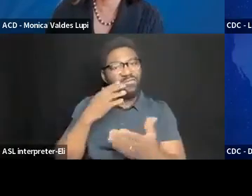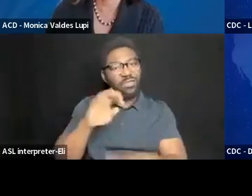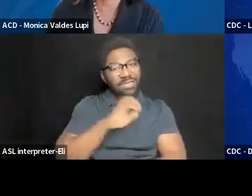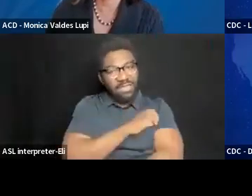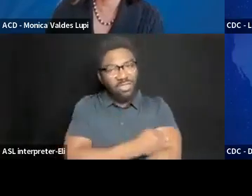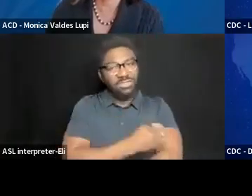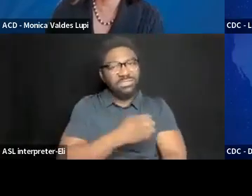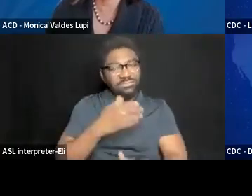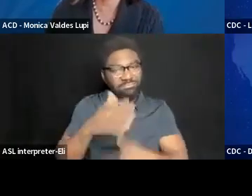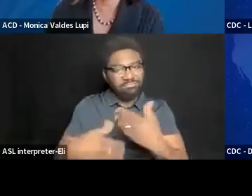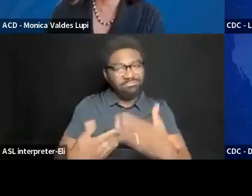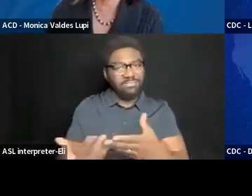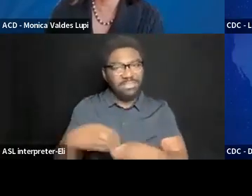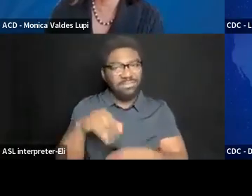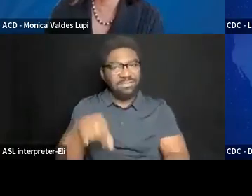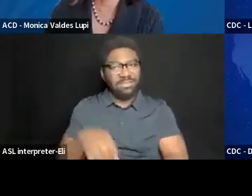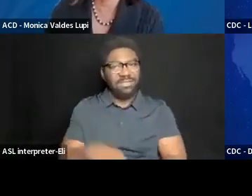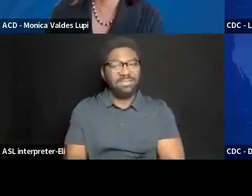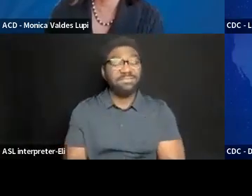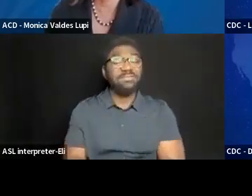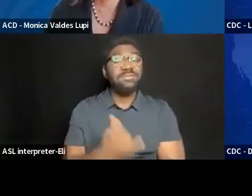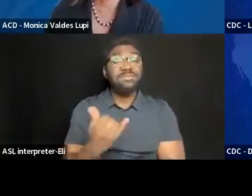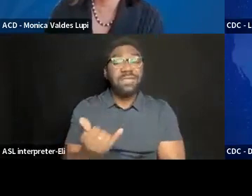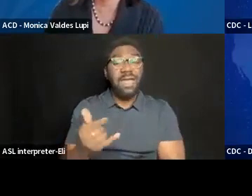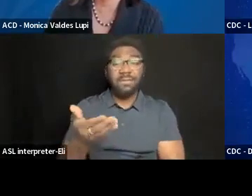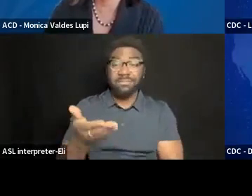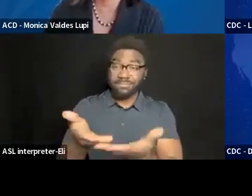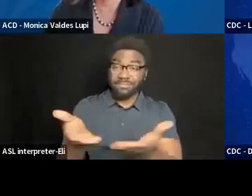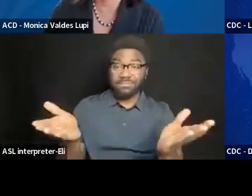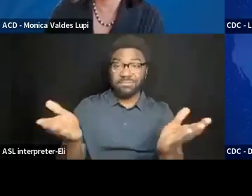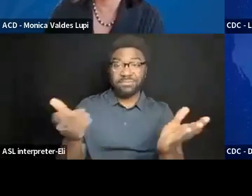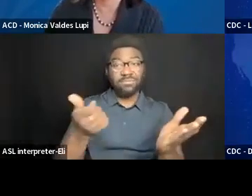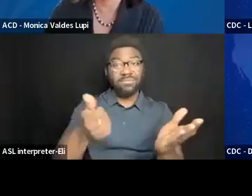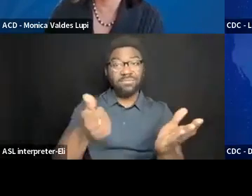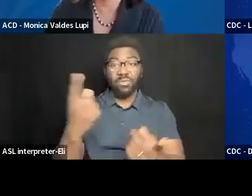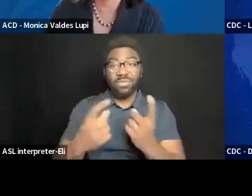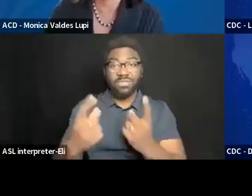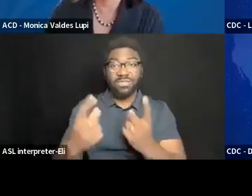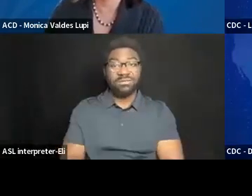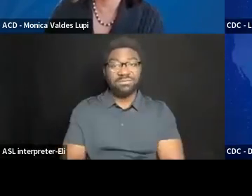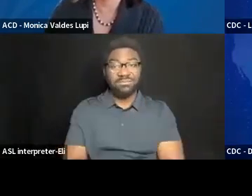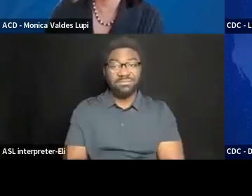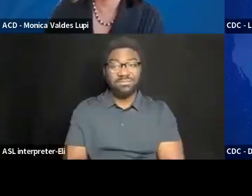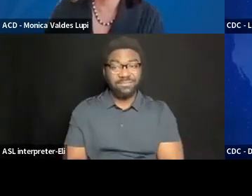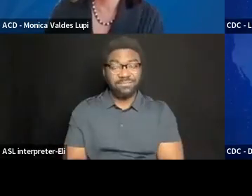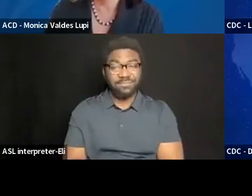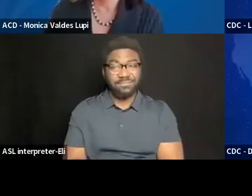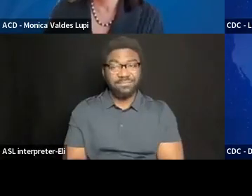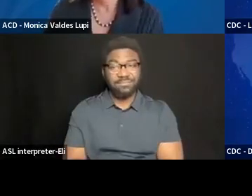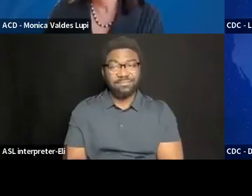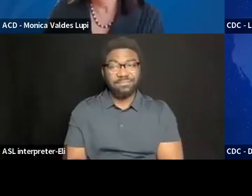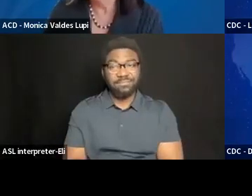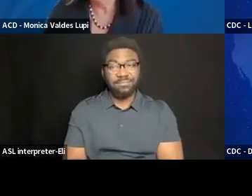We'll go ahead and open up the floor for questions. And let's see. Daniel Dawes.